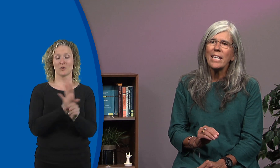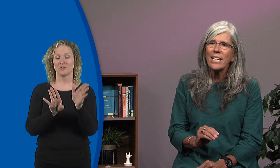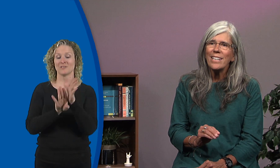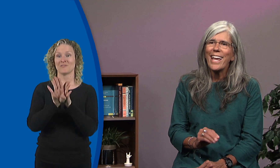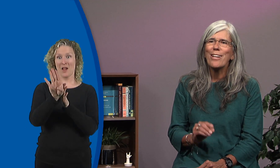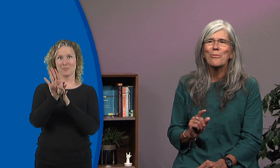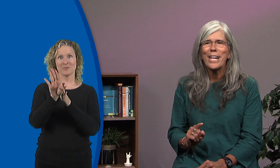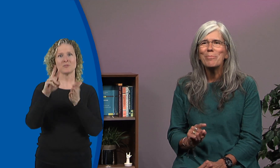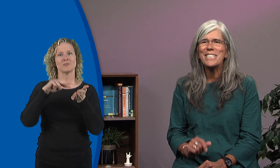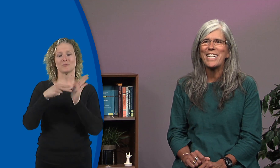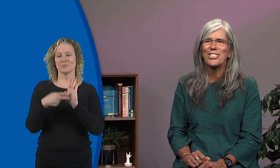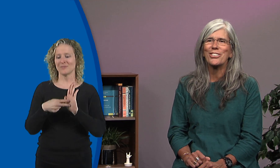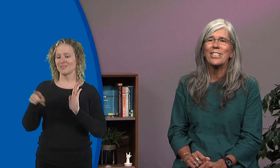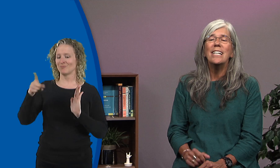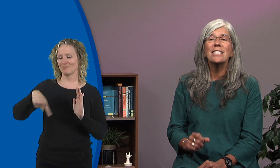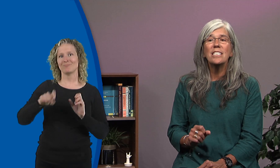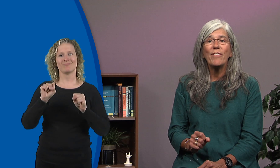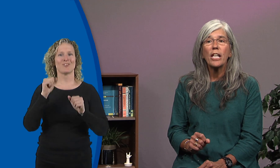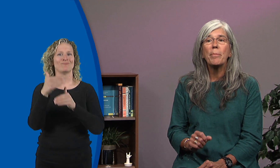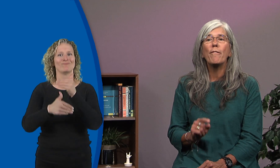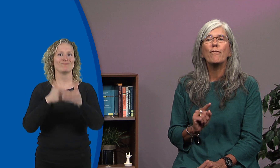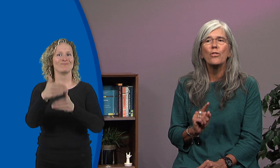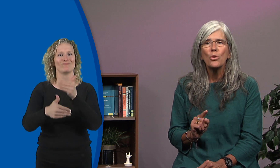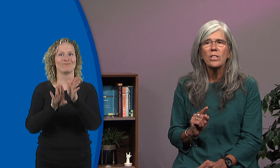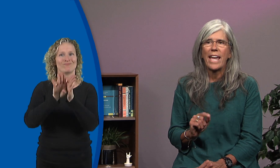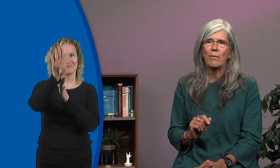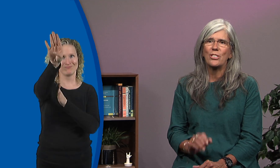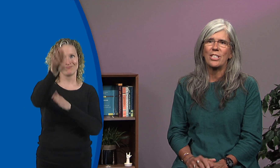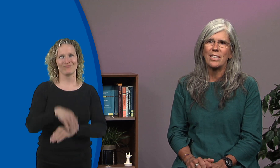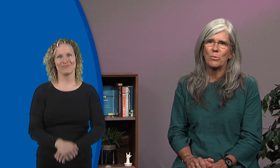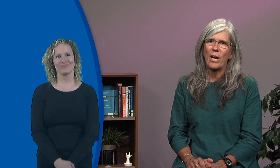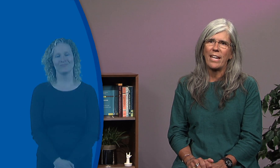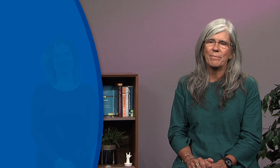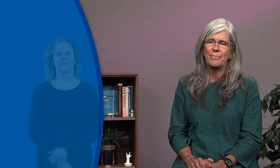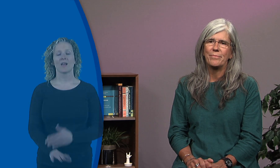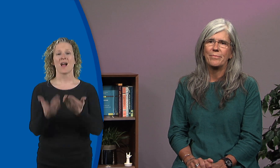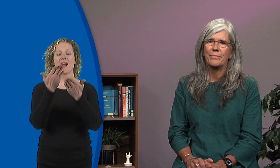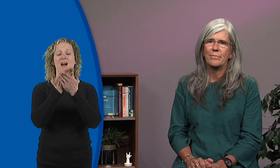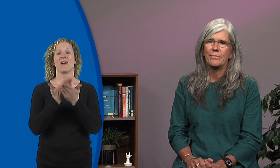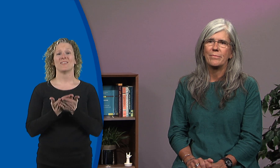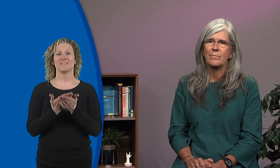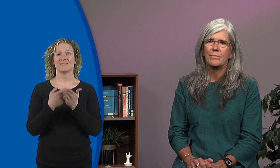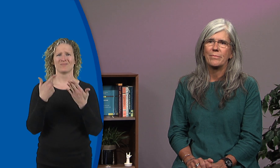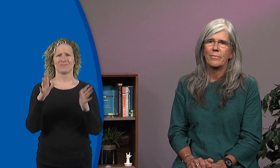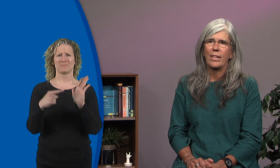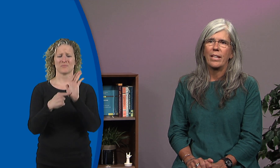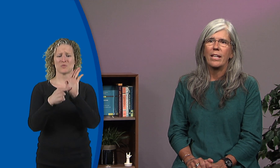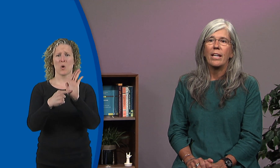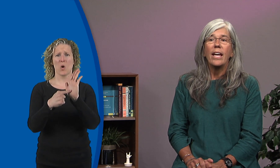and ready potential to develop a full language in this way.